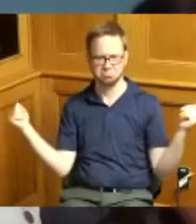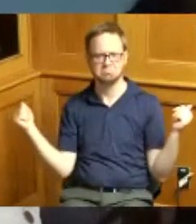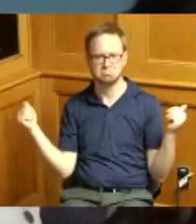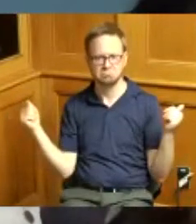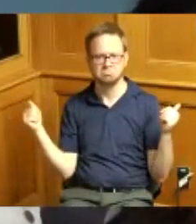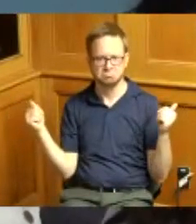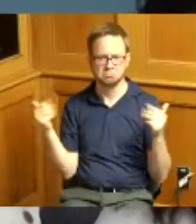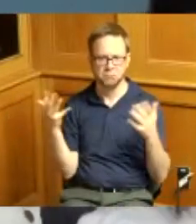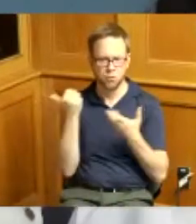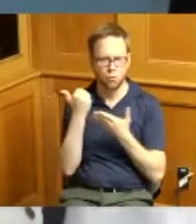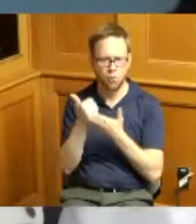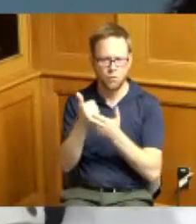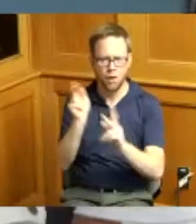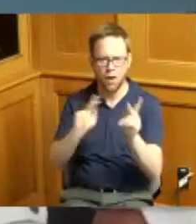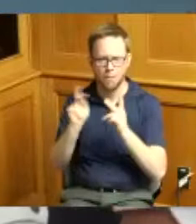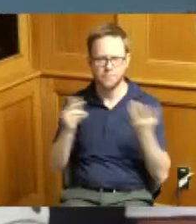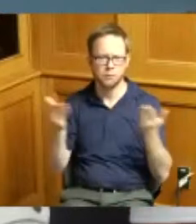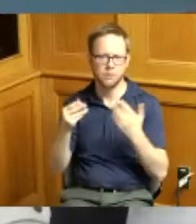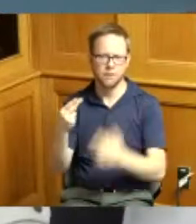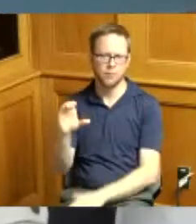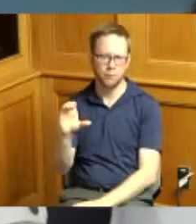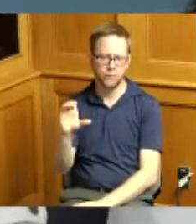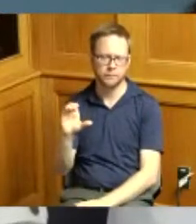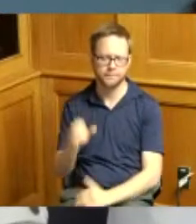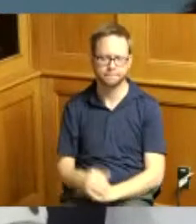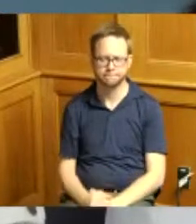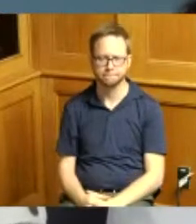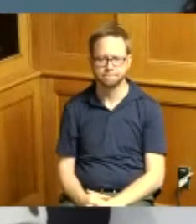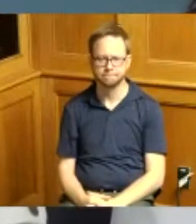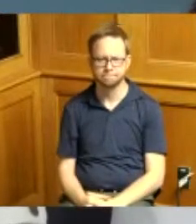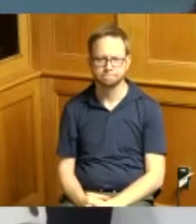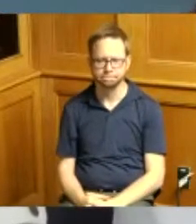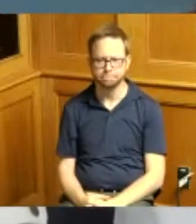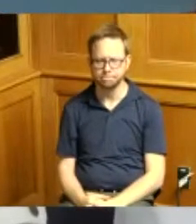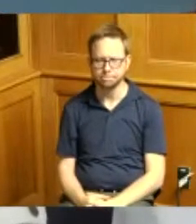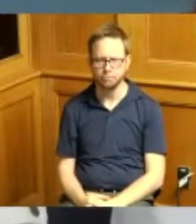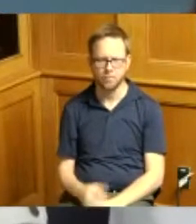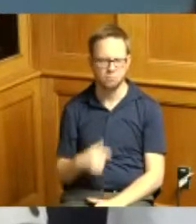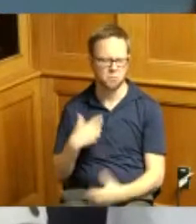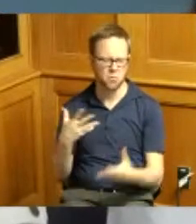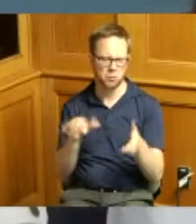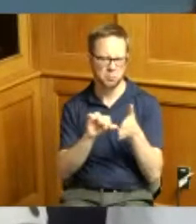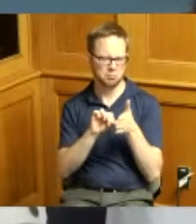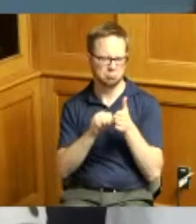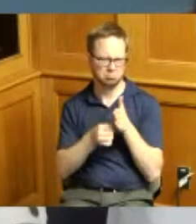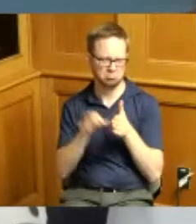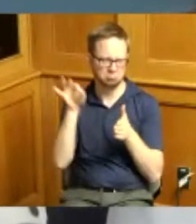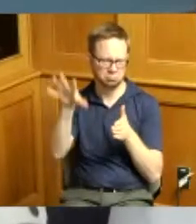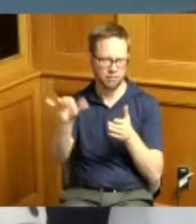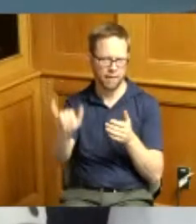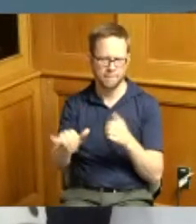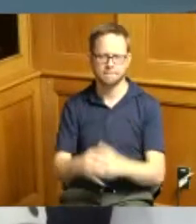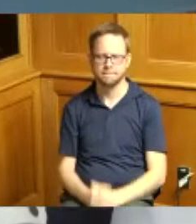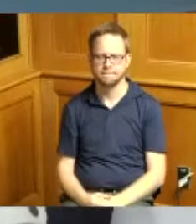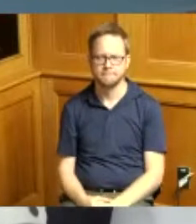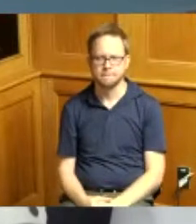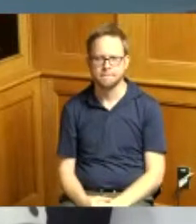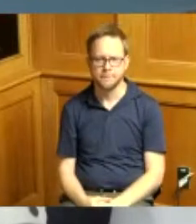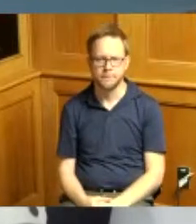the citizens of Hamilton County so I wanted to just bring those issues up and to let people know